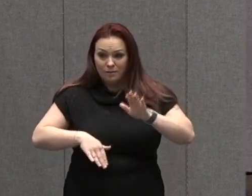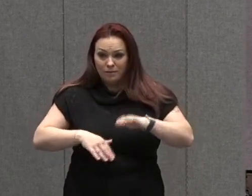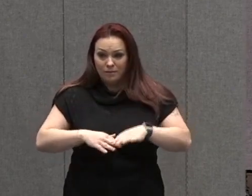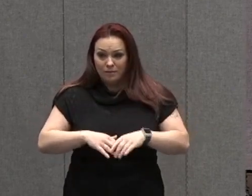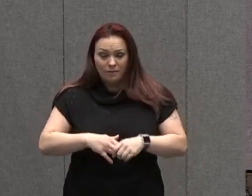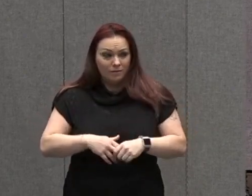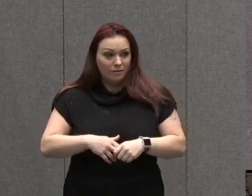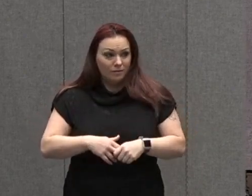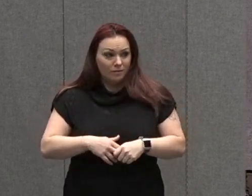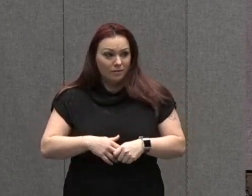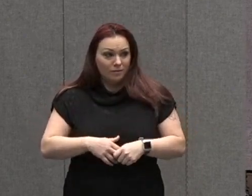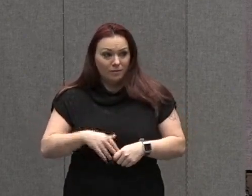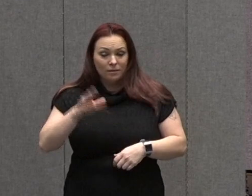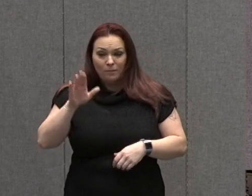Boom thump boom thump.